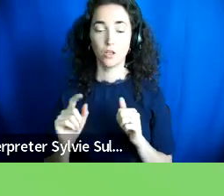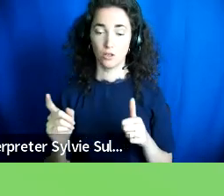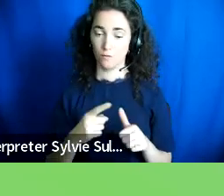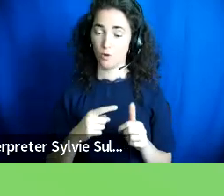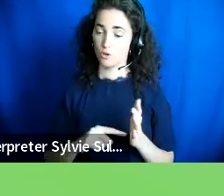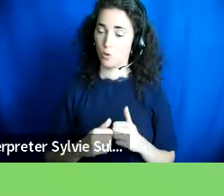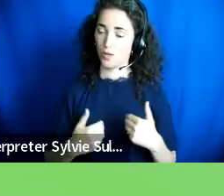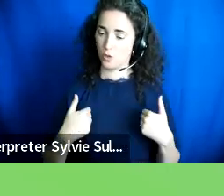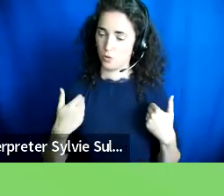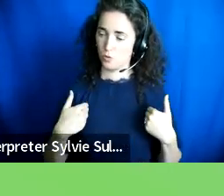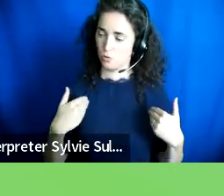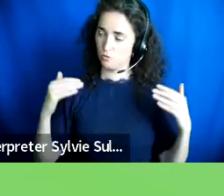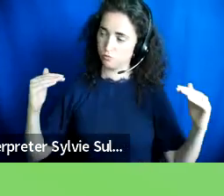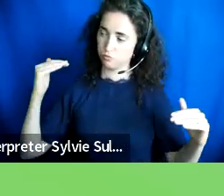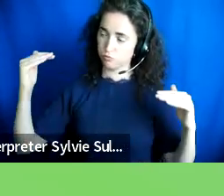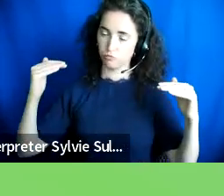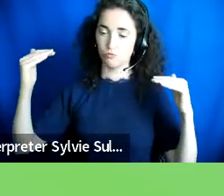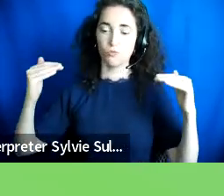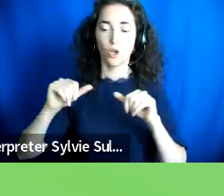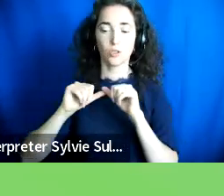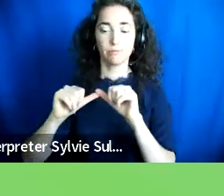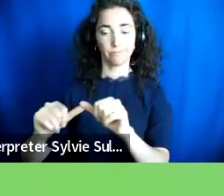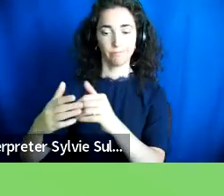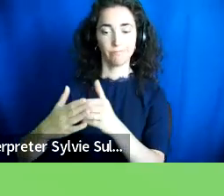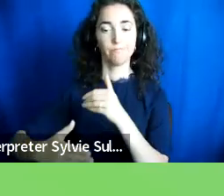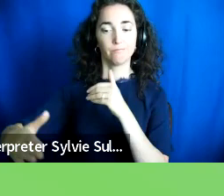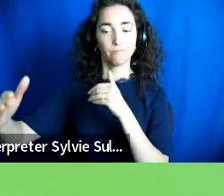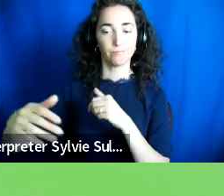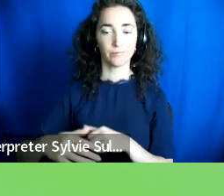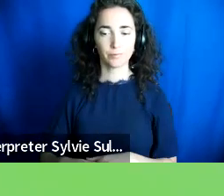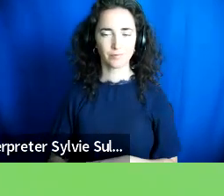adults. Yeah, that's one thing we always say we're trying to build those bridges.